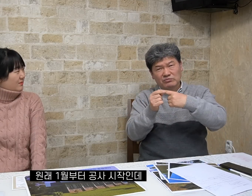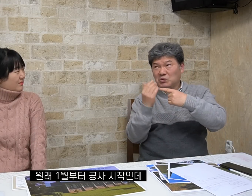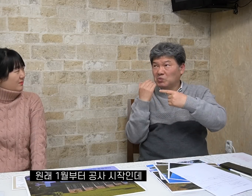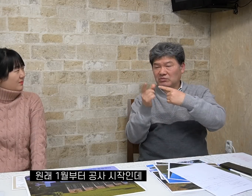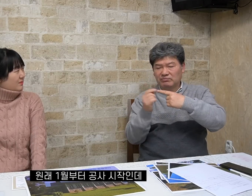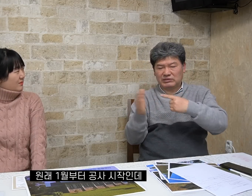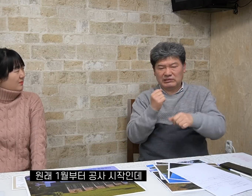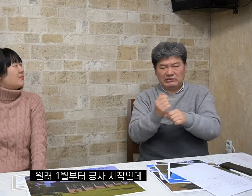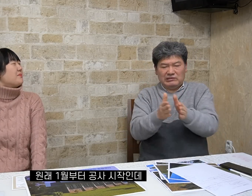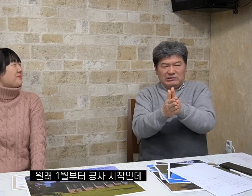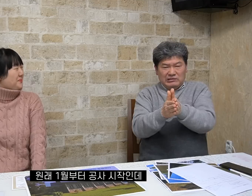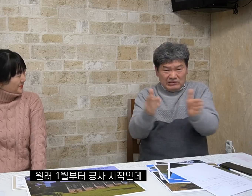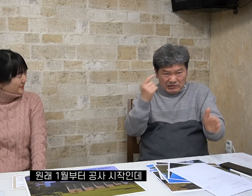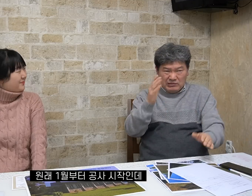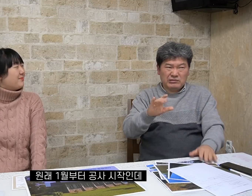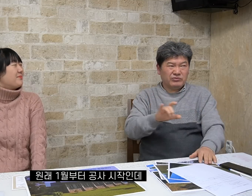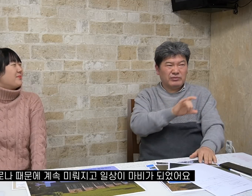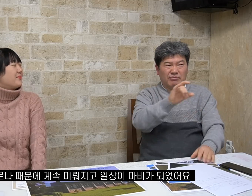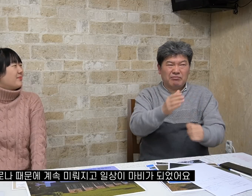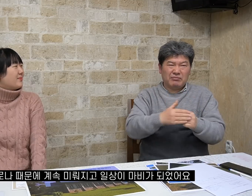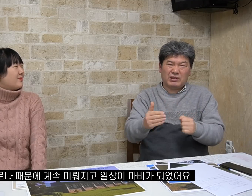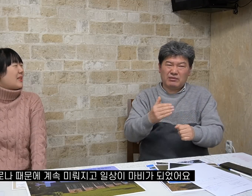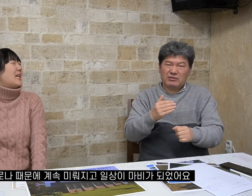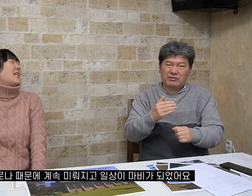Originally, construction started in January, but due to Corona,